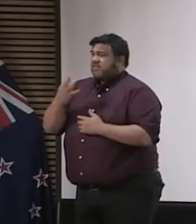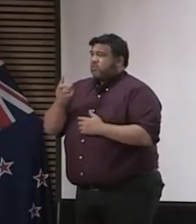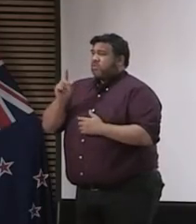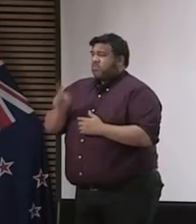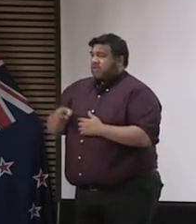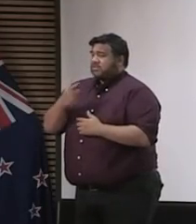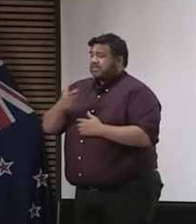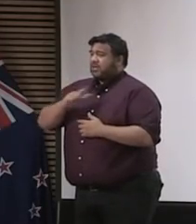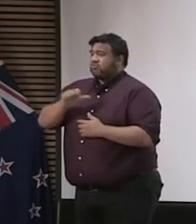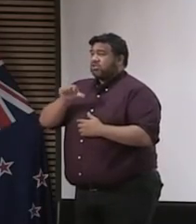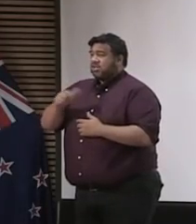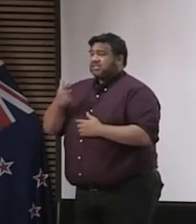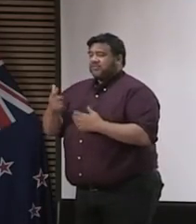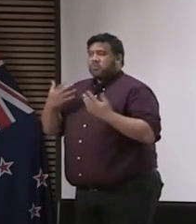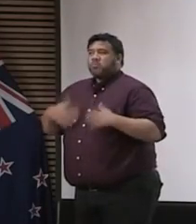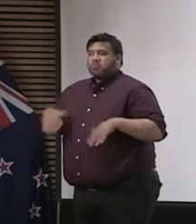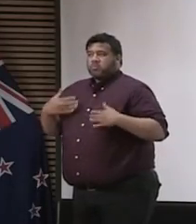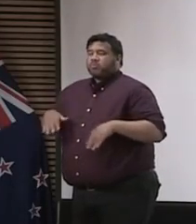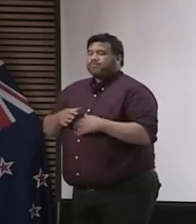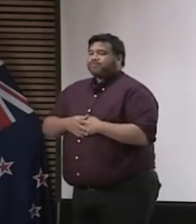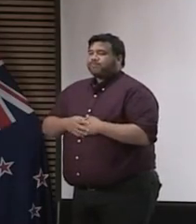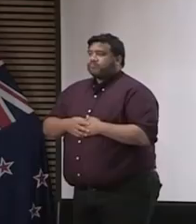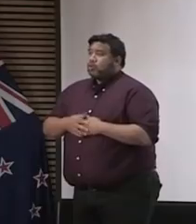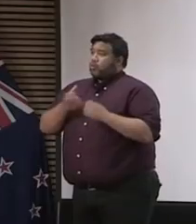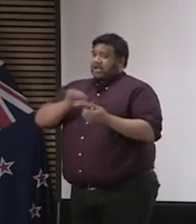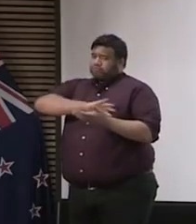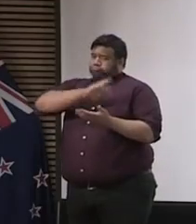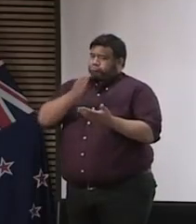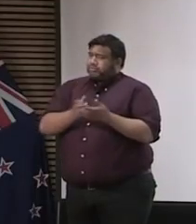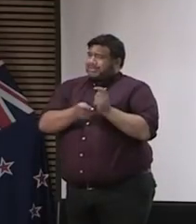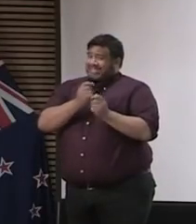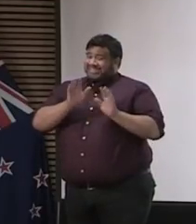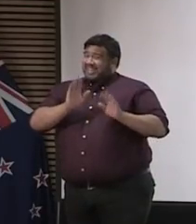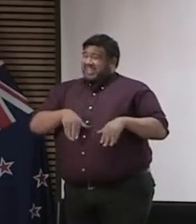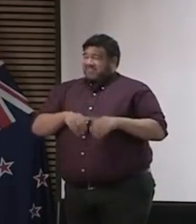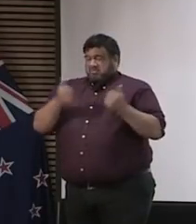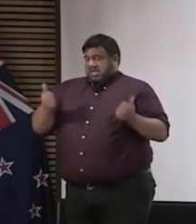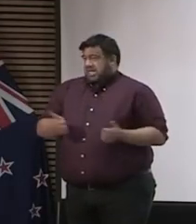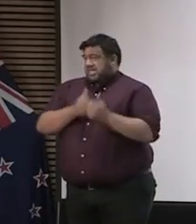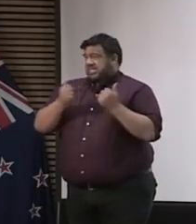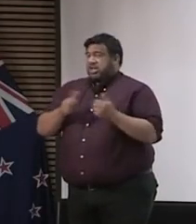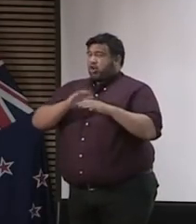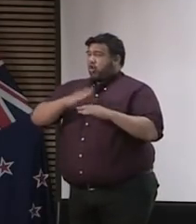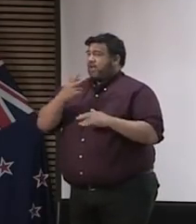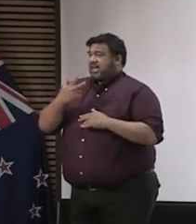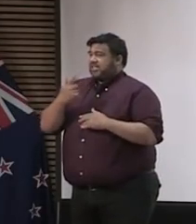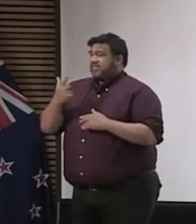We have in stock today testing for over 87,000 tests.